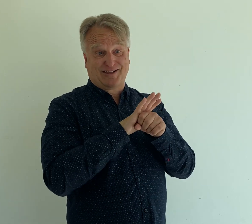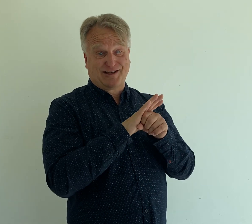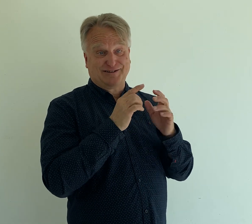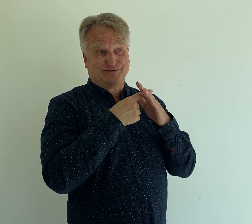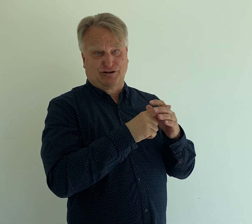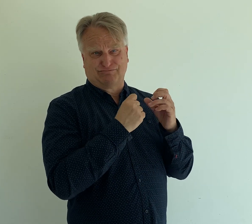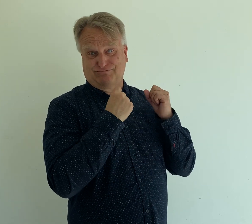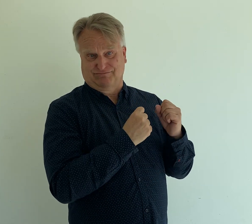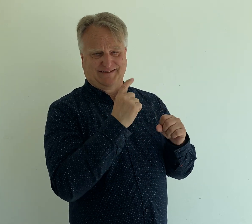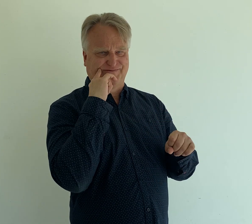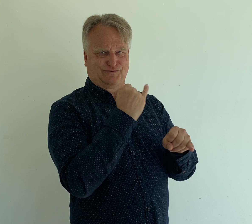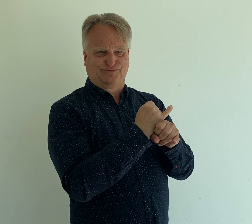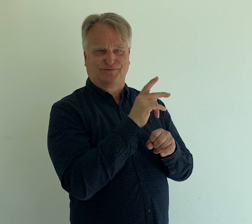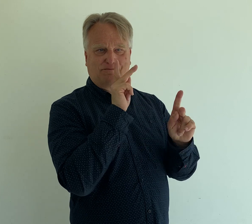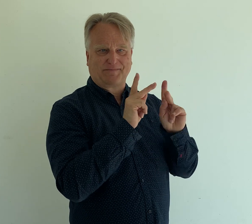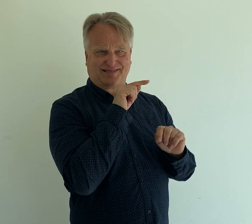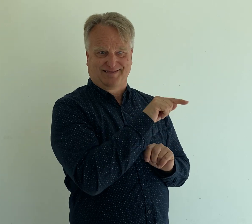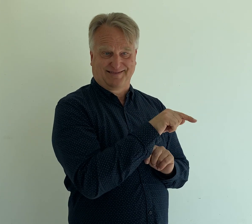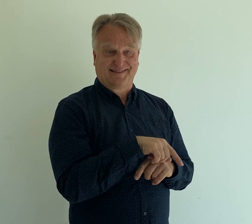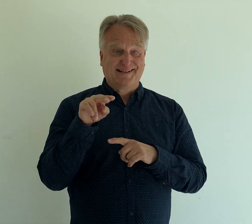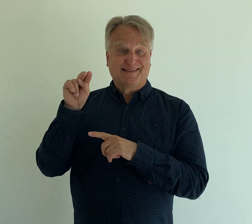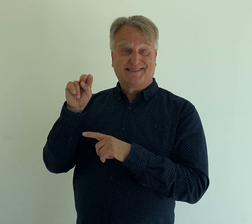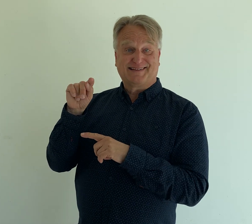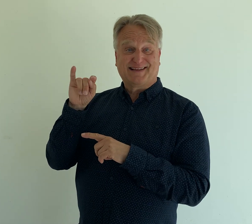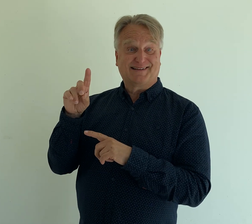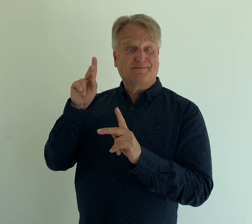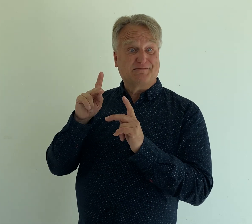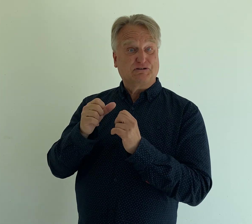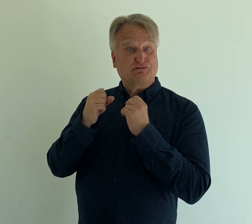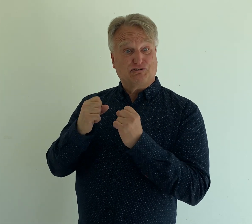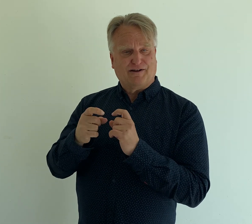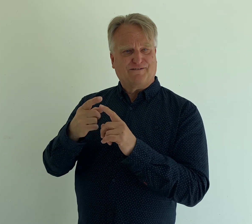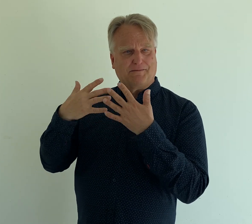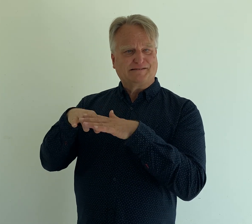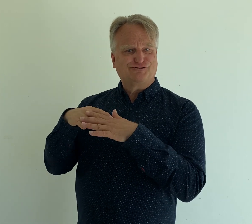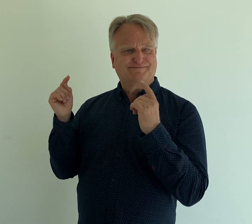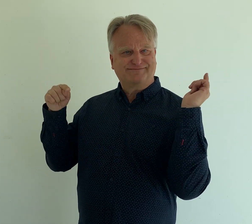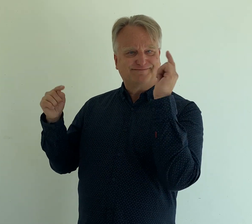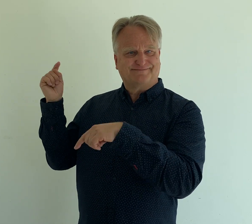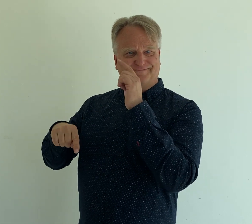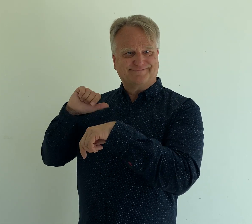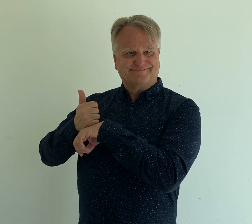Compare and contrast the anchors of these two Deaf “meccas” Fremont, with its roots anchored in the traditional school for the deaf, CSD and Rochester with its contributions made by the NTID alumni.